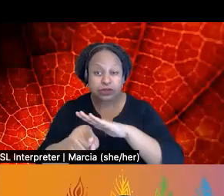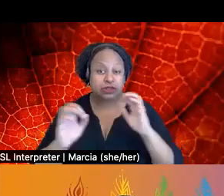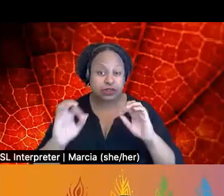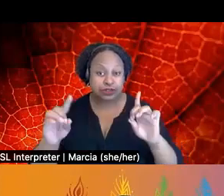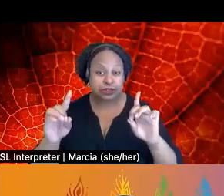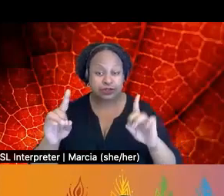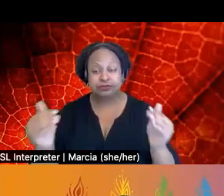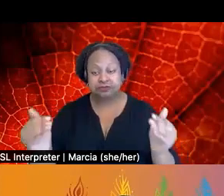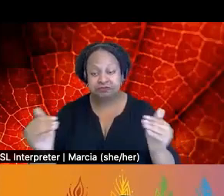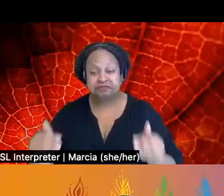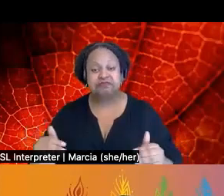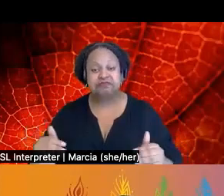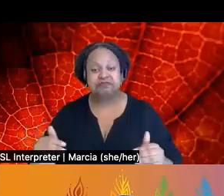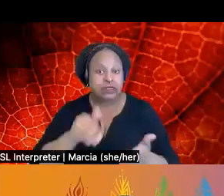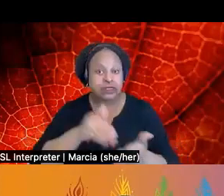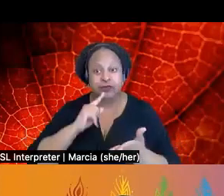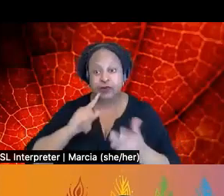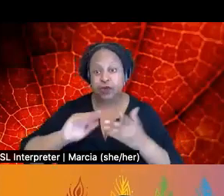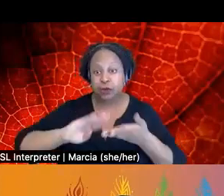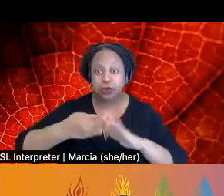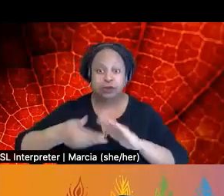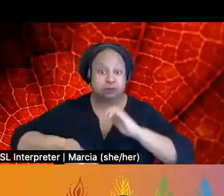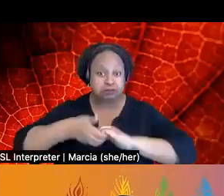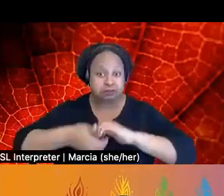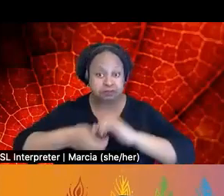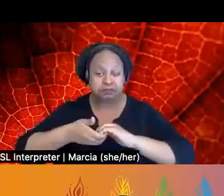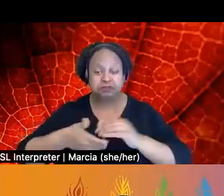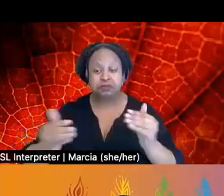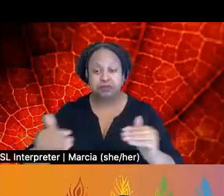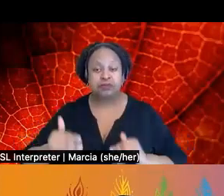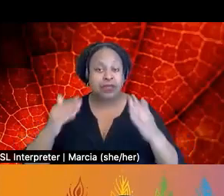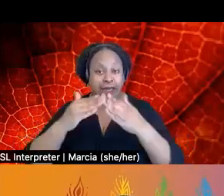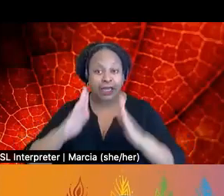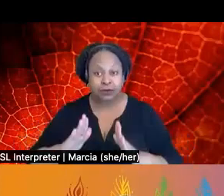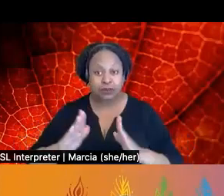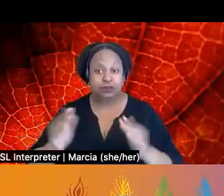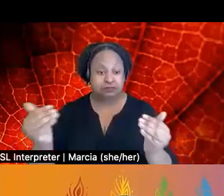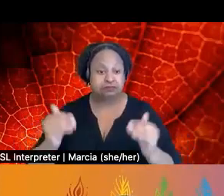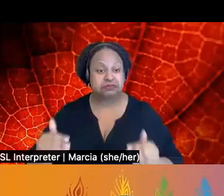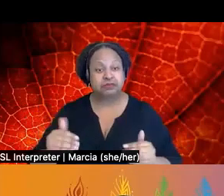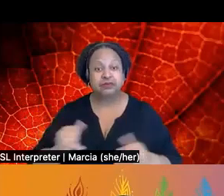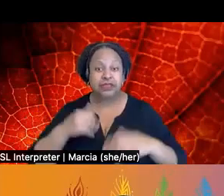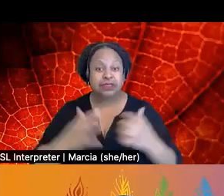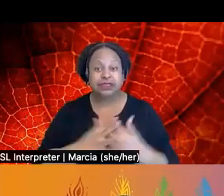center for community partnerships, housing, Indigenous Student Services,